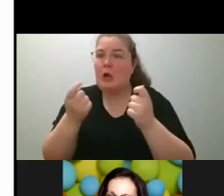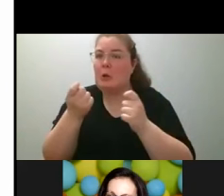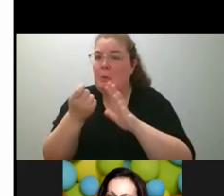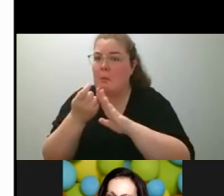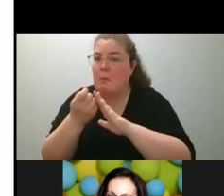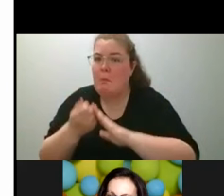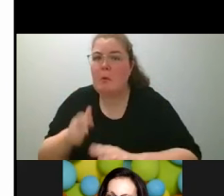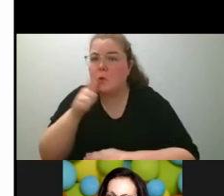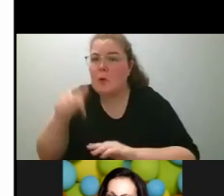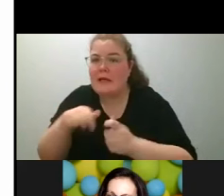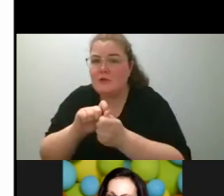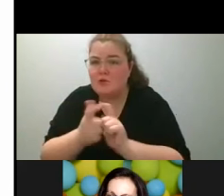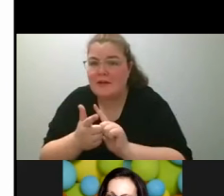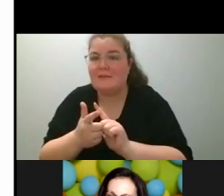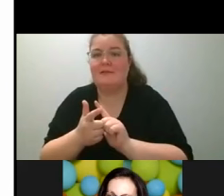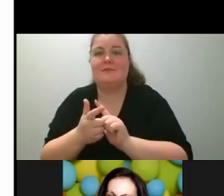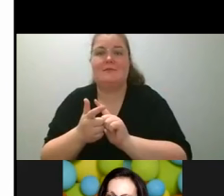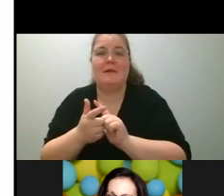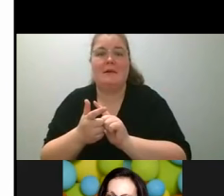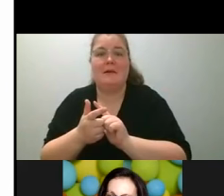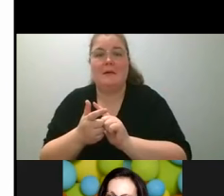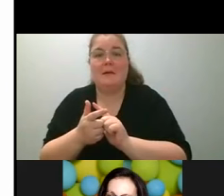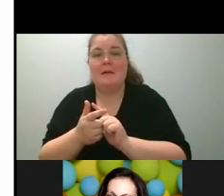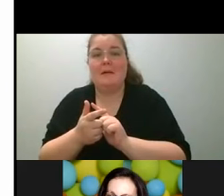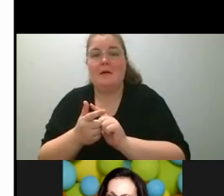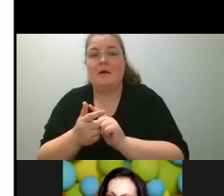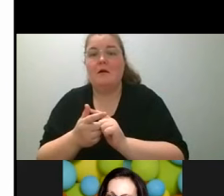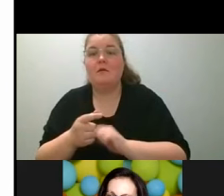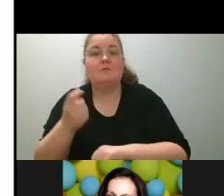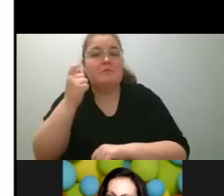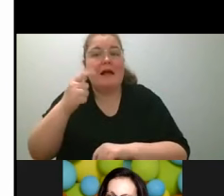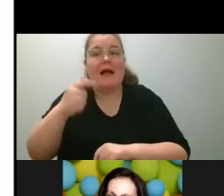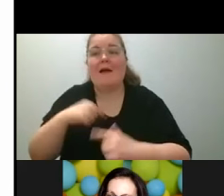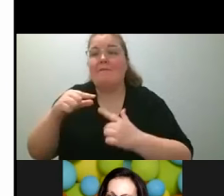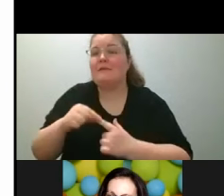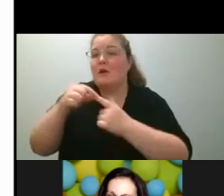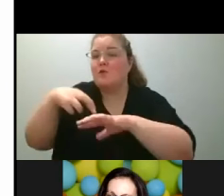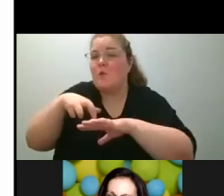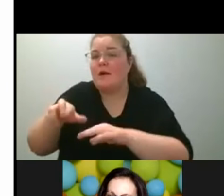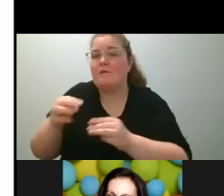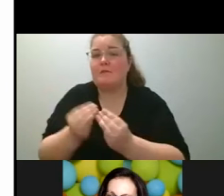Are there parts we'll have special reference materials that need to be connected?